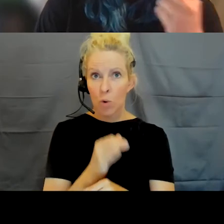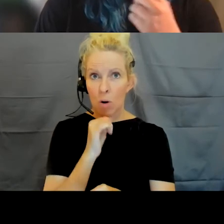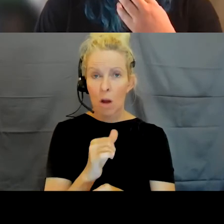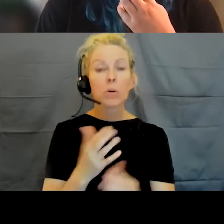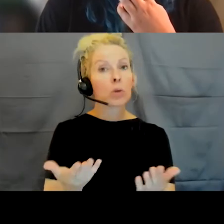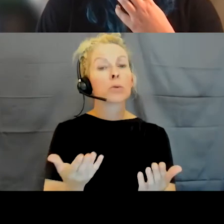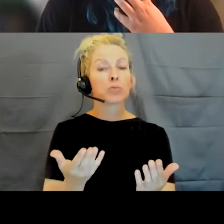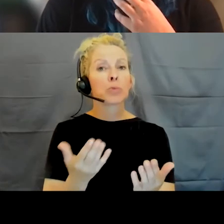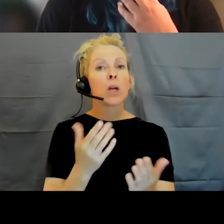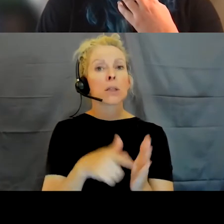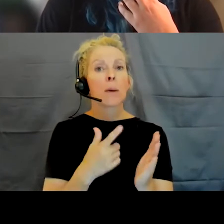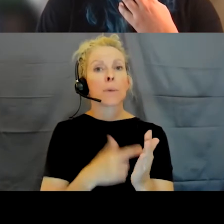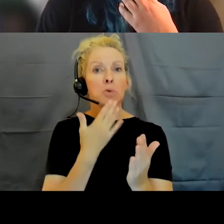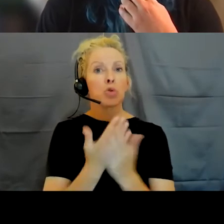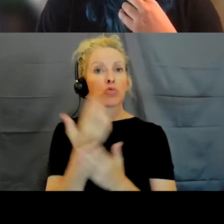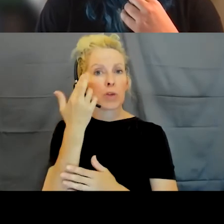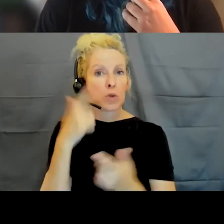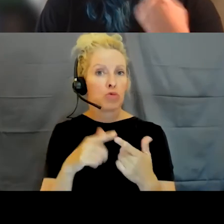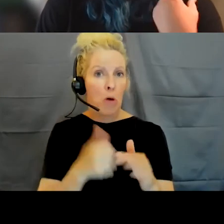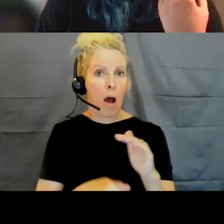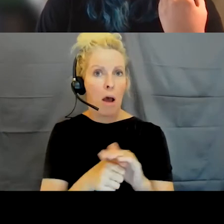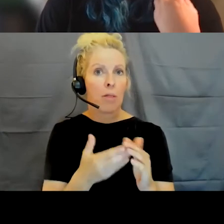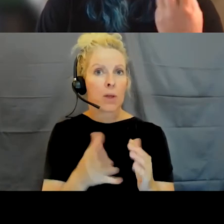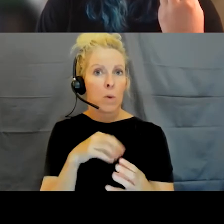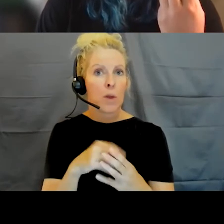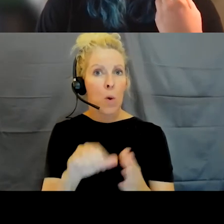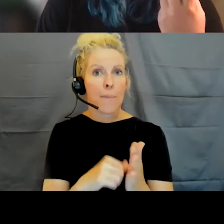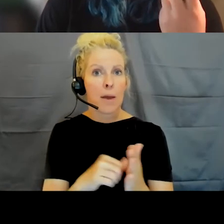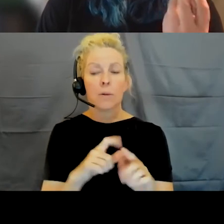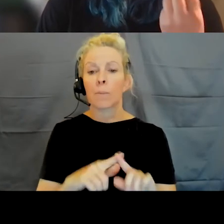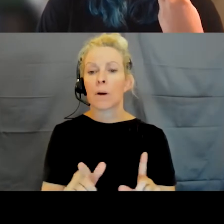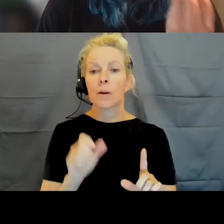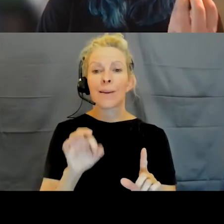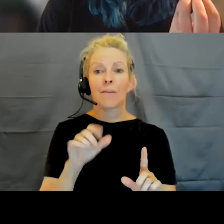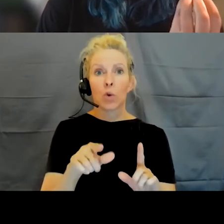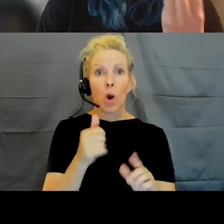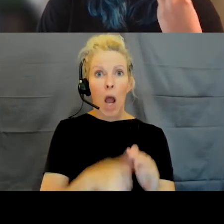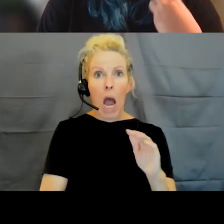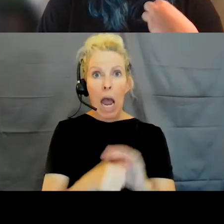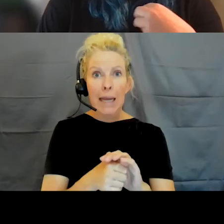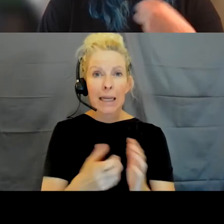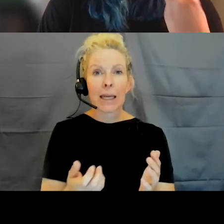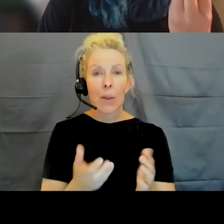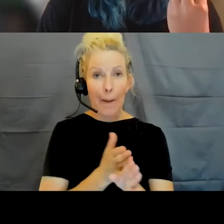things on your page. But if you are hiding, in this case, the main content of the page, this is